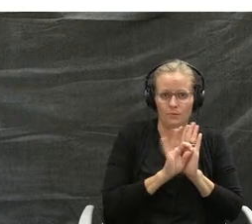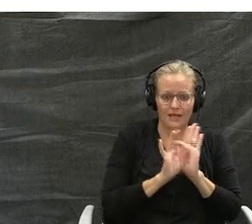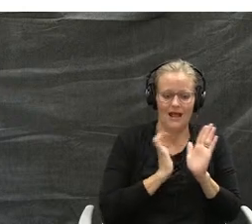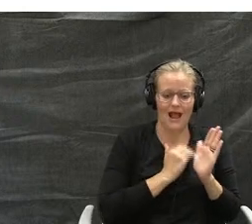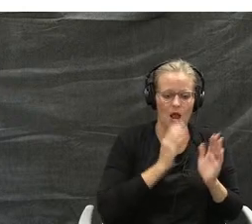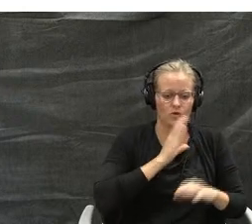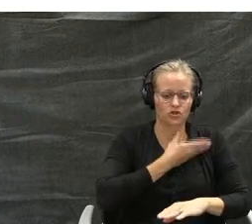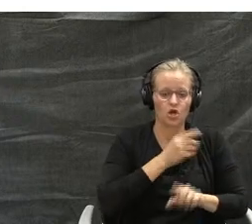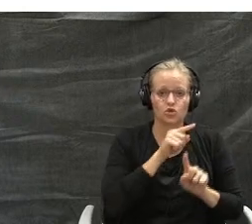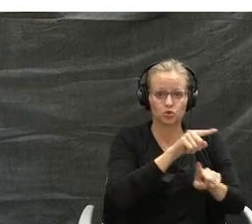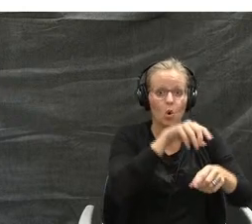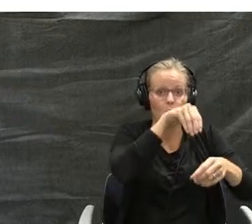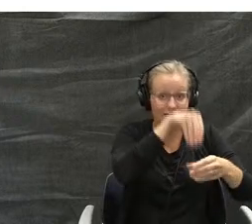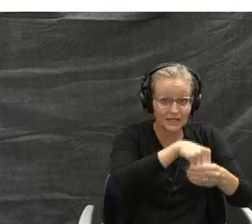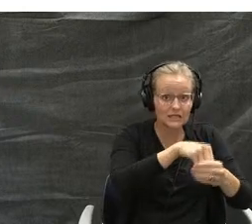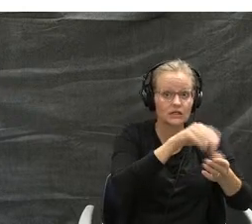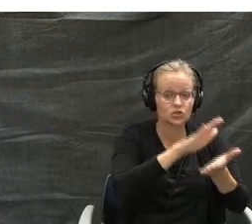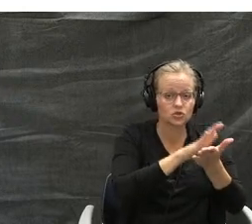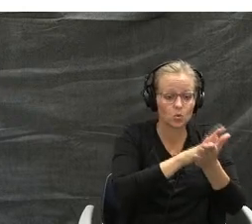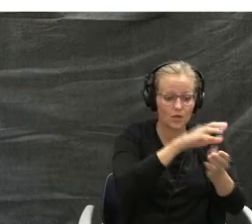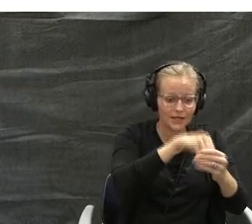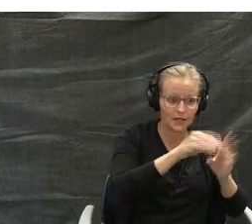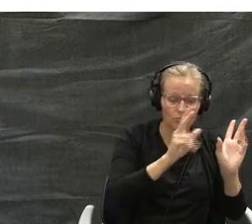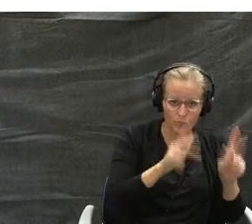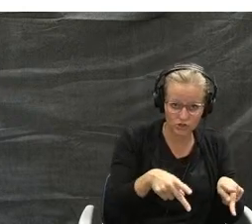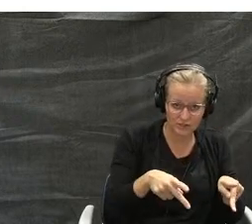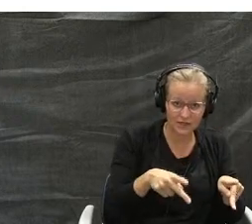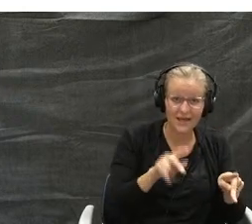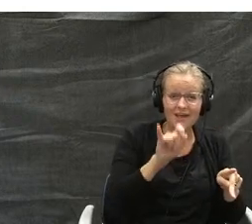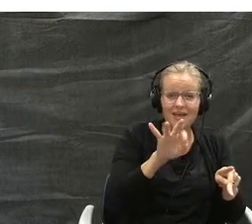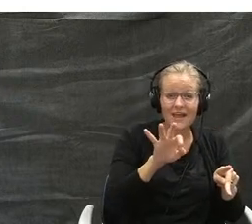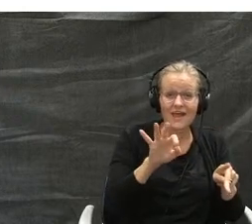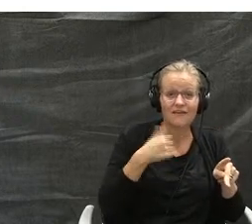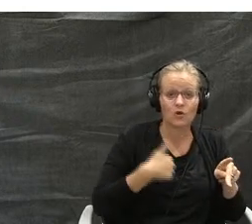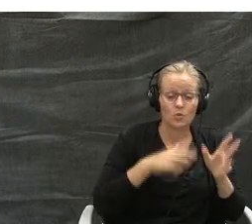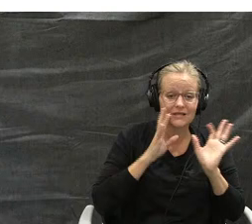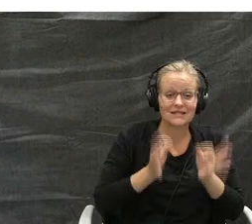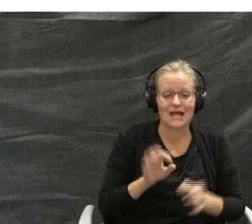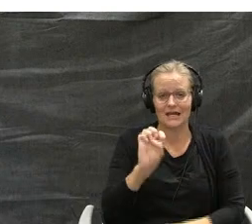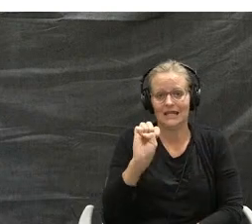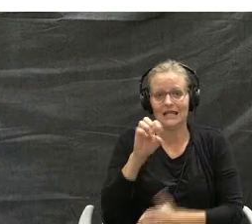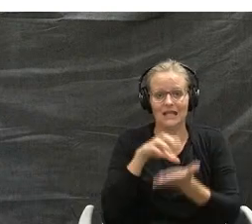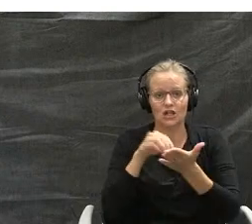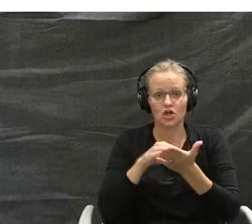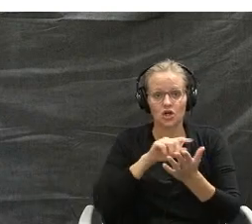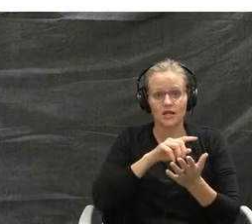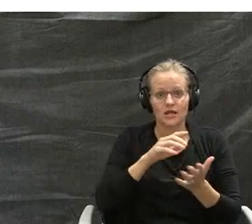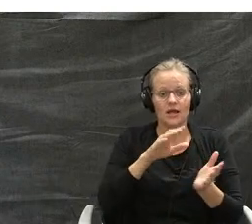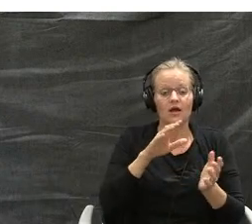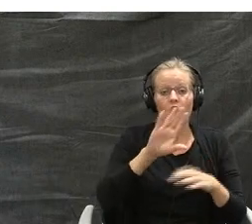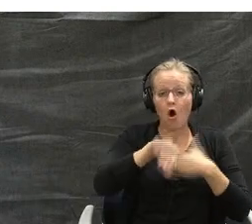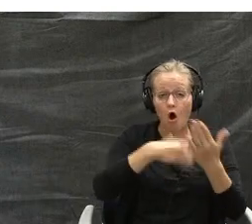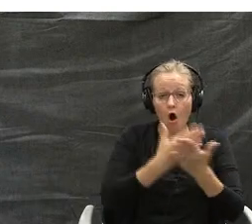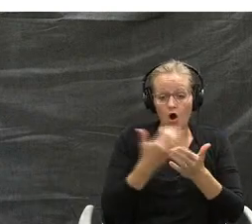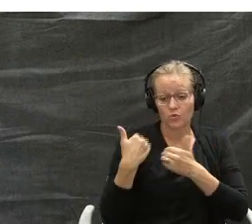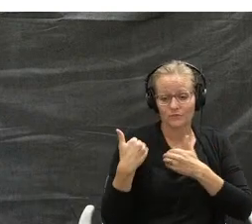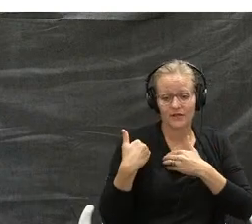for E learning places the burden of this decision on the parents as it should be. Thank you for your dedication to our students.